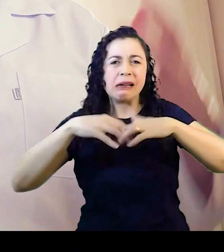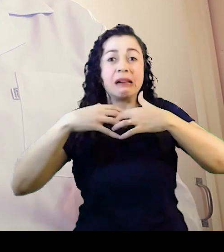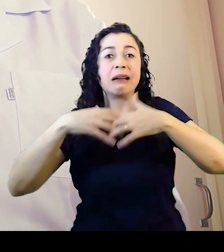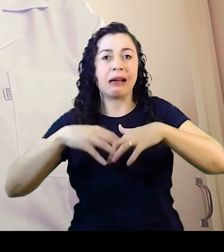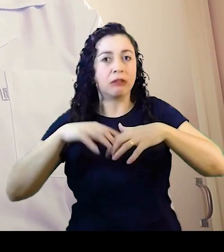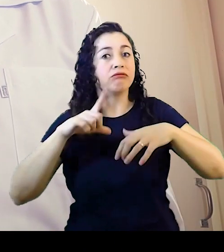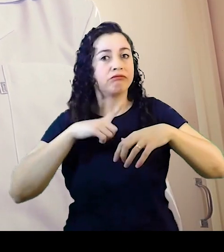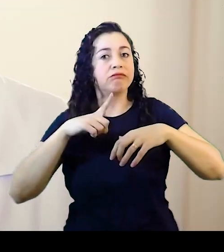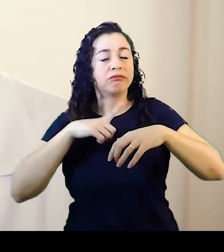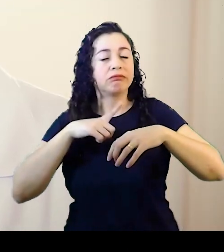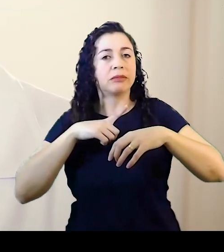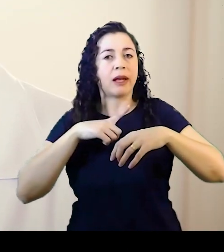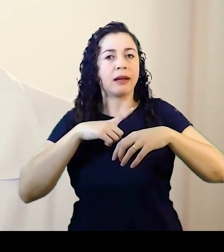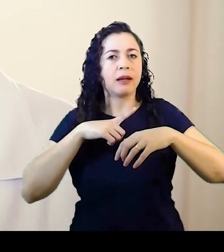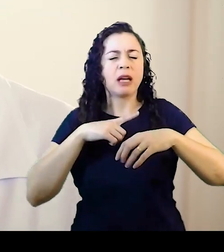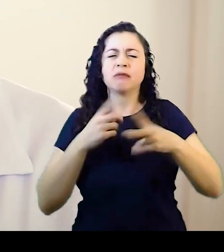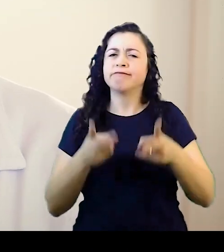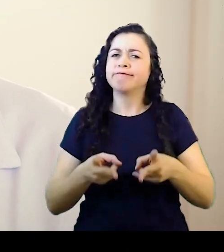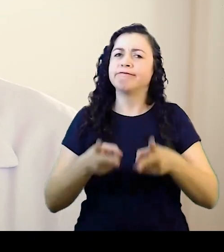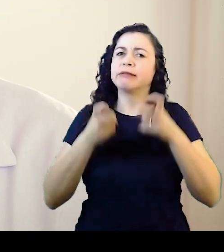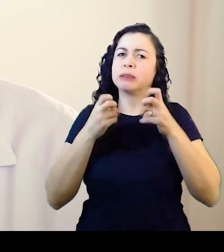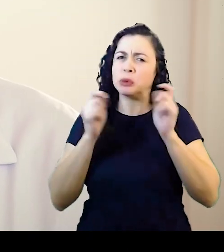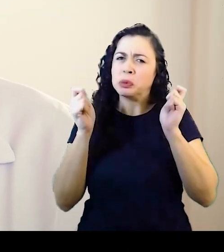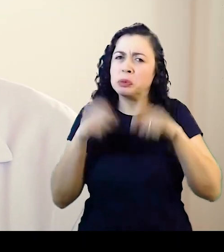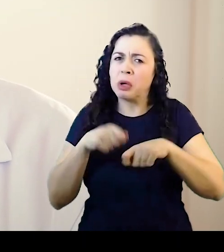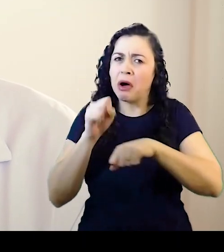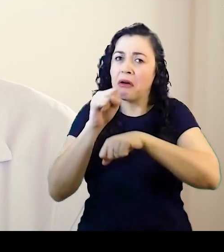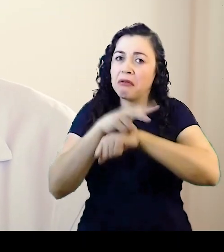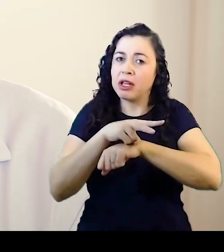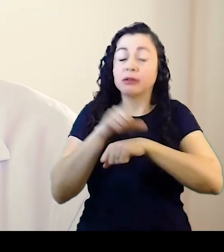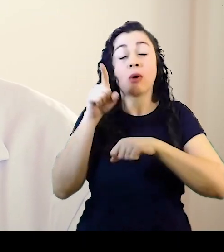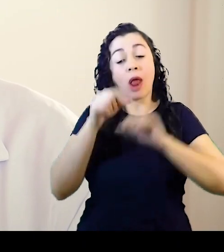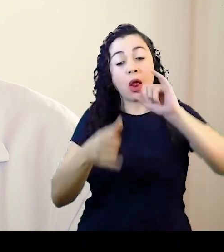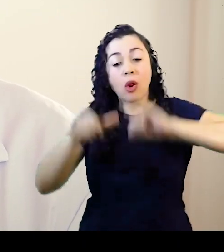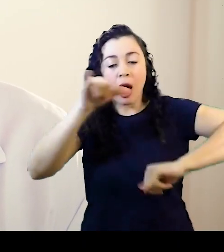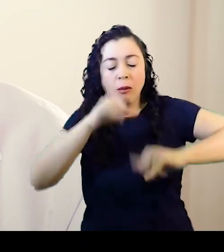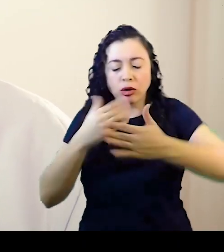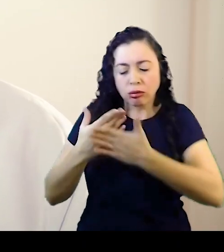the central nervous system.So for that, in our Laboratory, we can